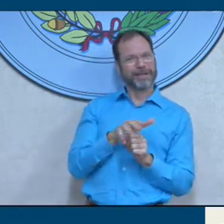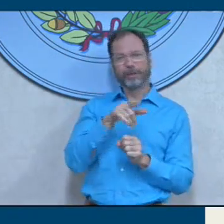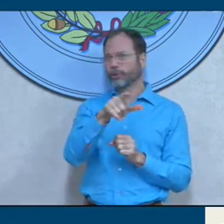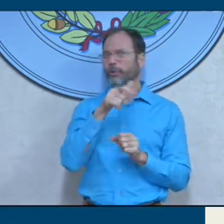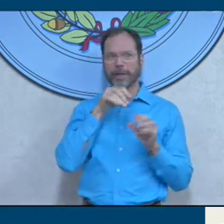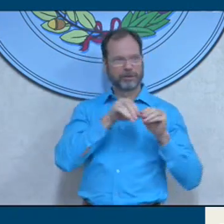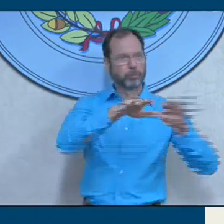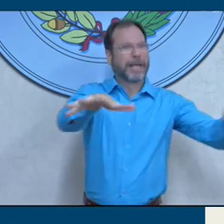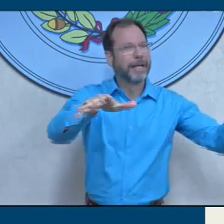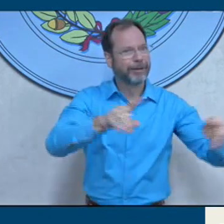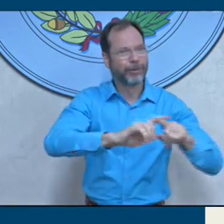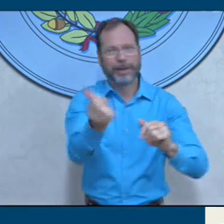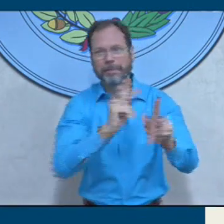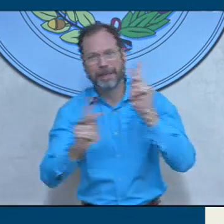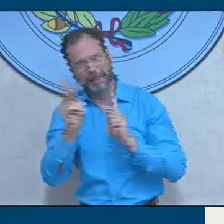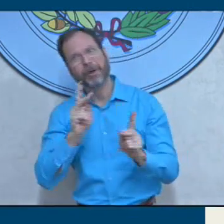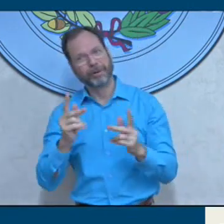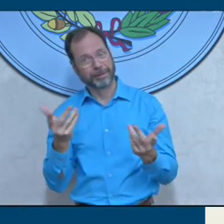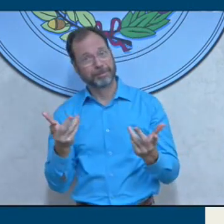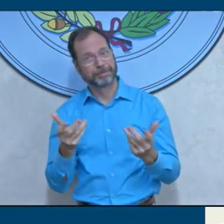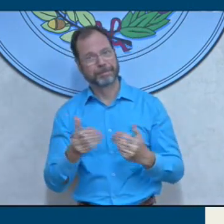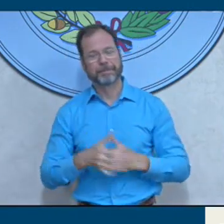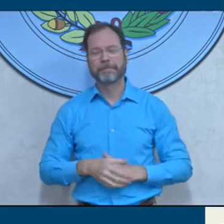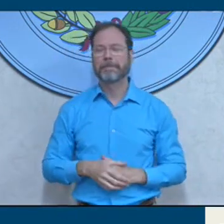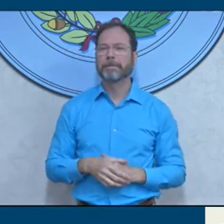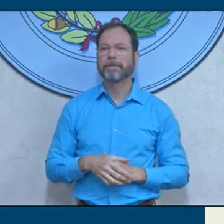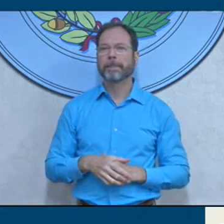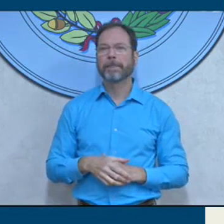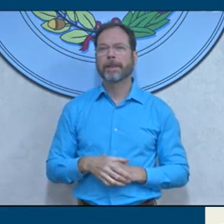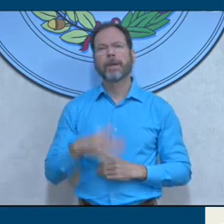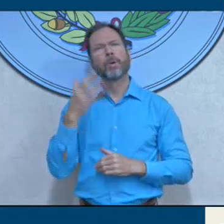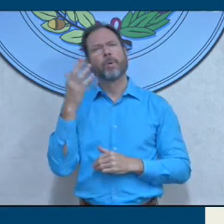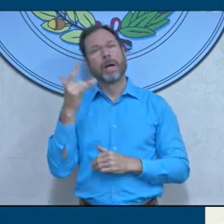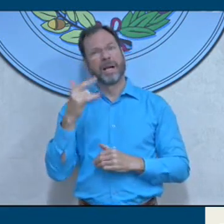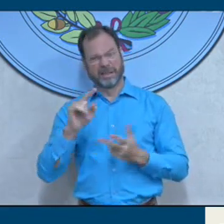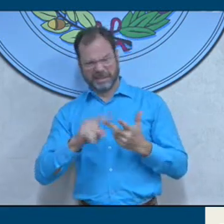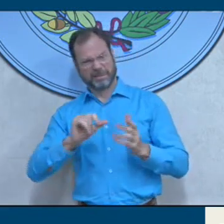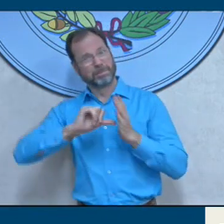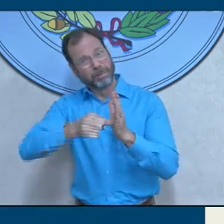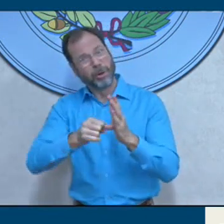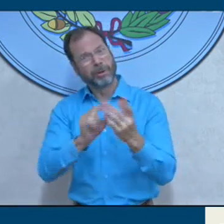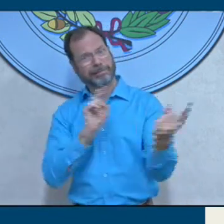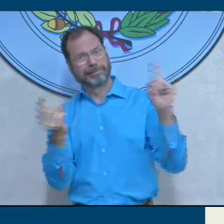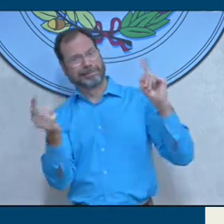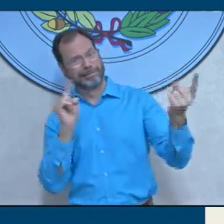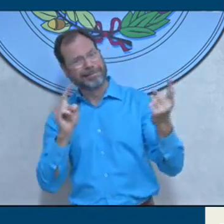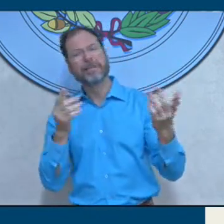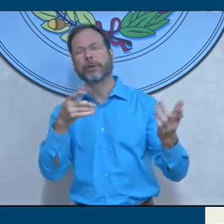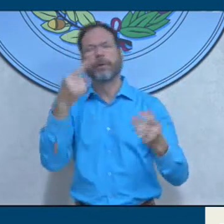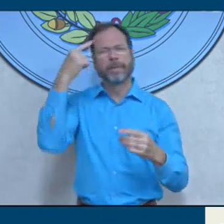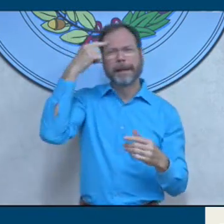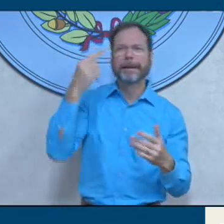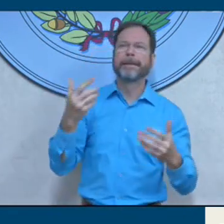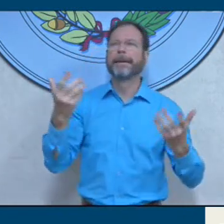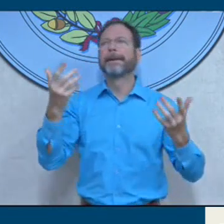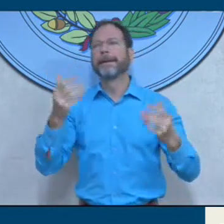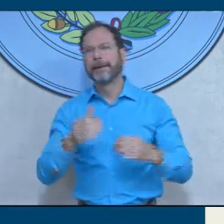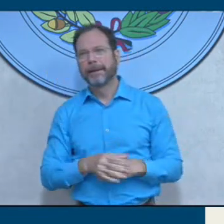BE DOING THE TYPES OF THINGS THAT WILL ENSURE YOU DID I GET COVID AND THAT YOU WILL NOT BE SPREADING COVID TO SOMEBODY